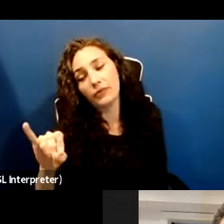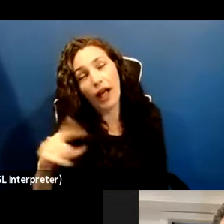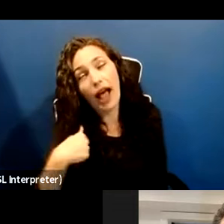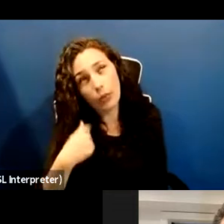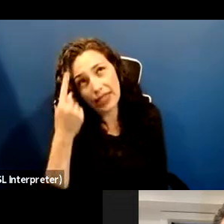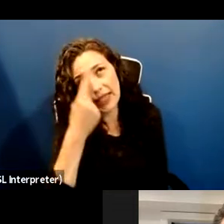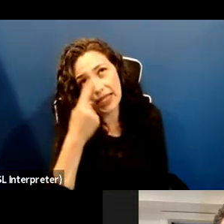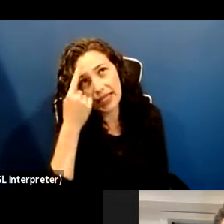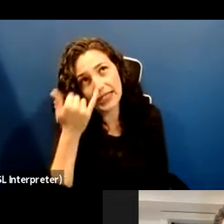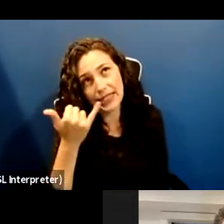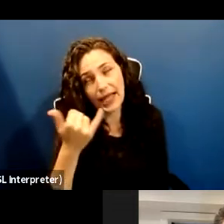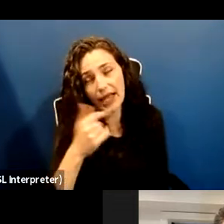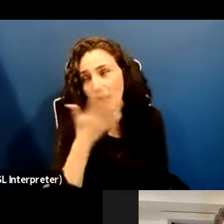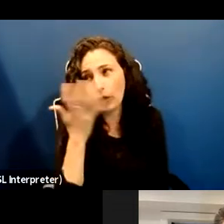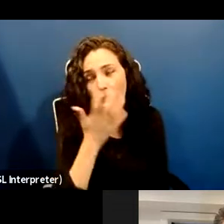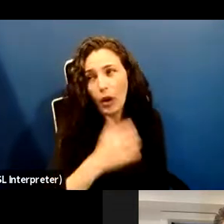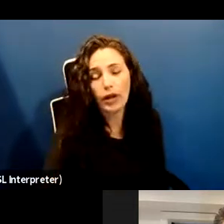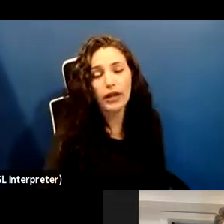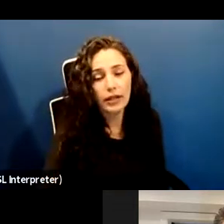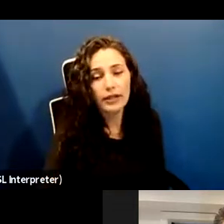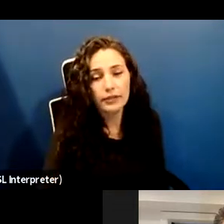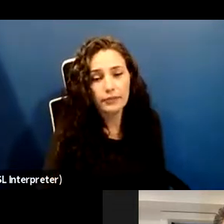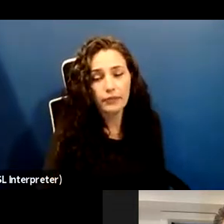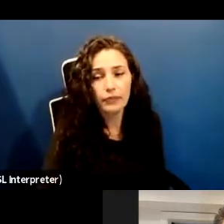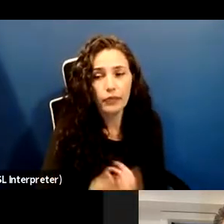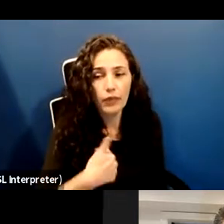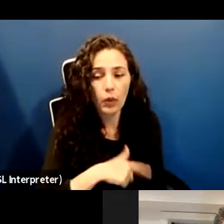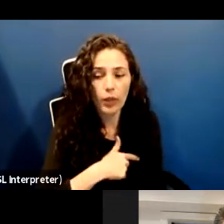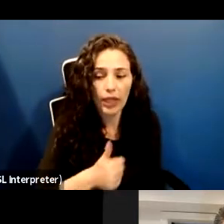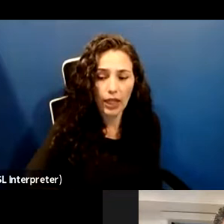You know, we live our lives, we expect everything to be Hunky-dory,